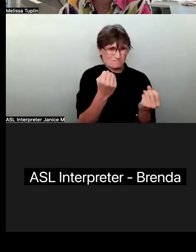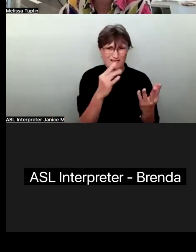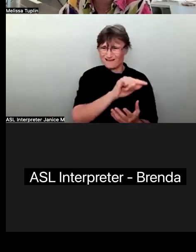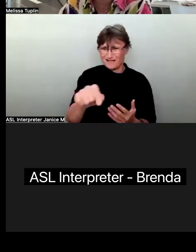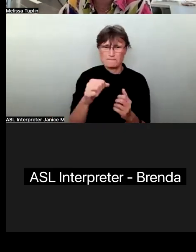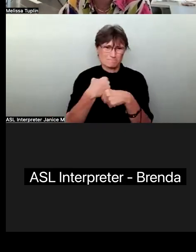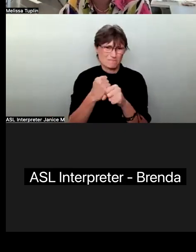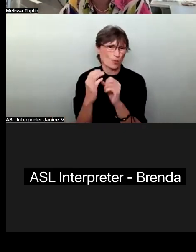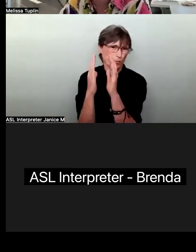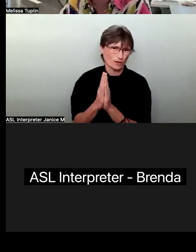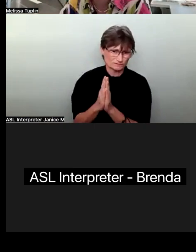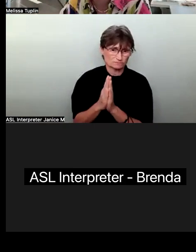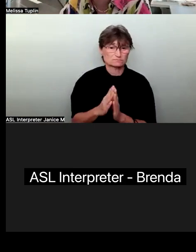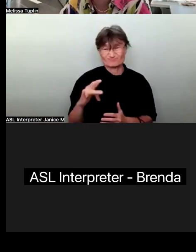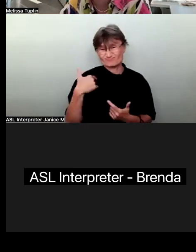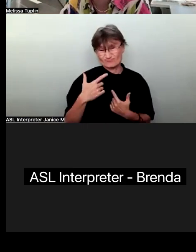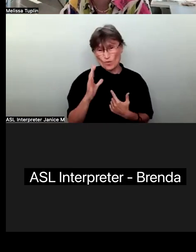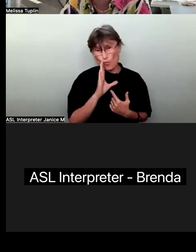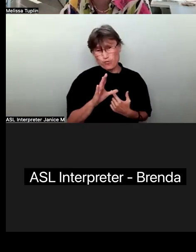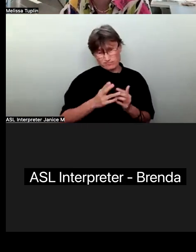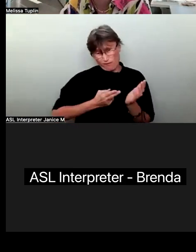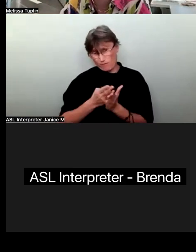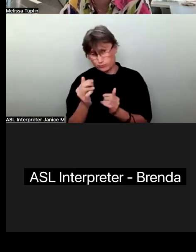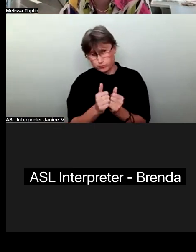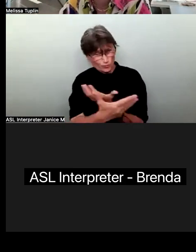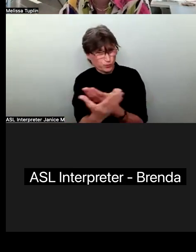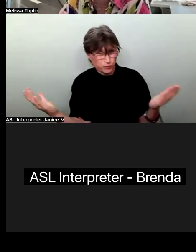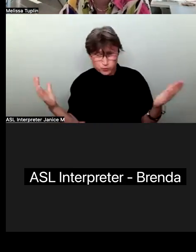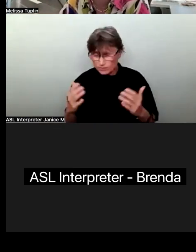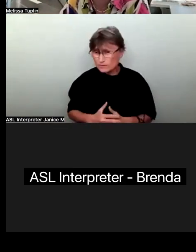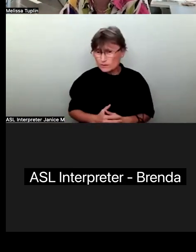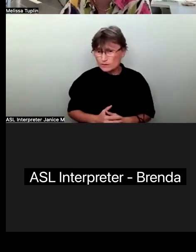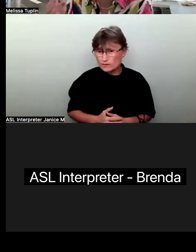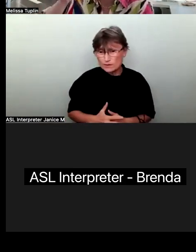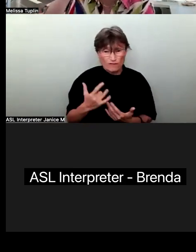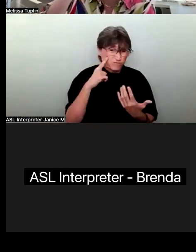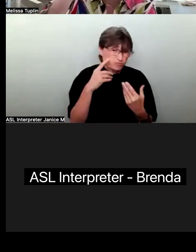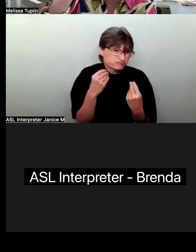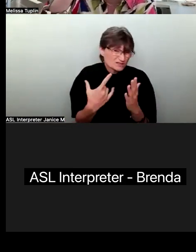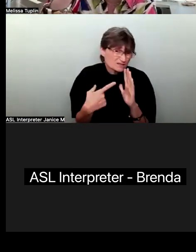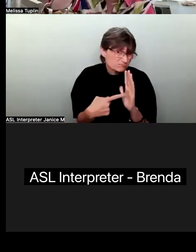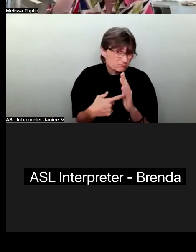I will be very transparent and say here that, for example, organizations that